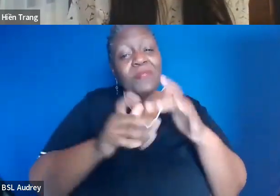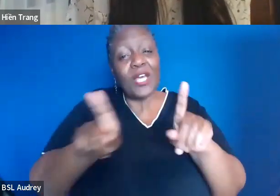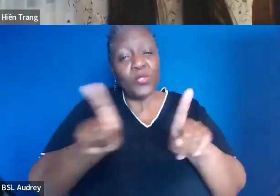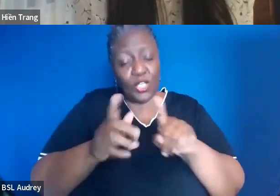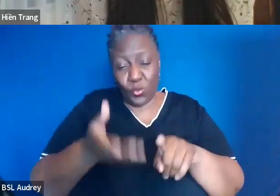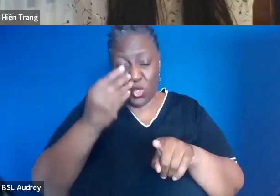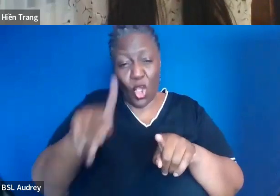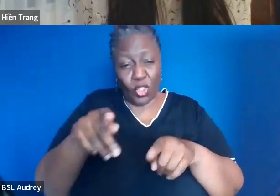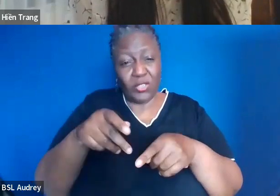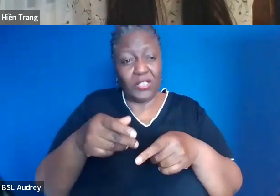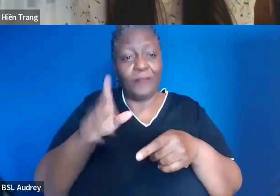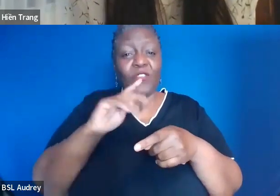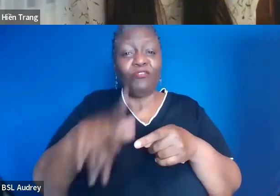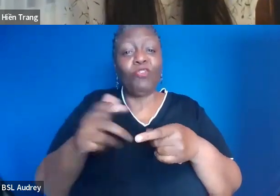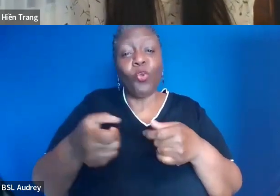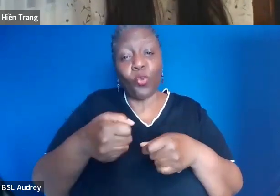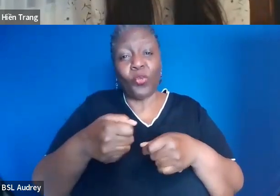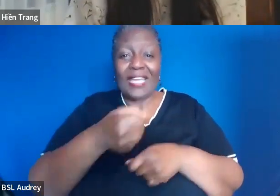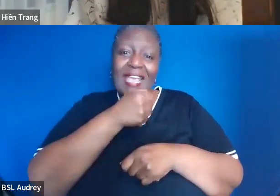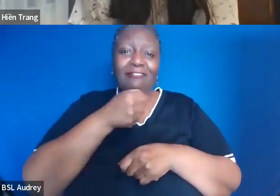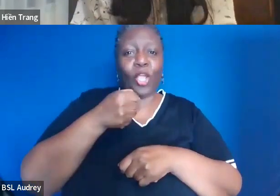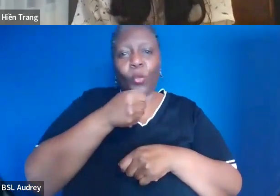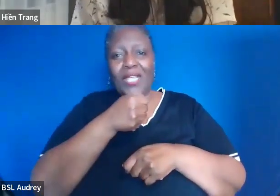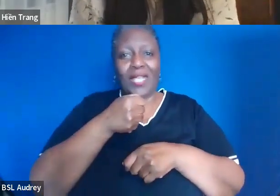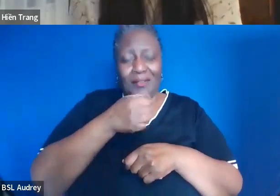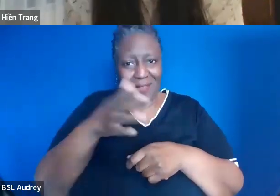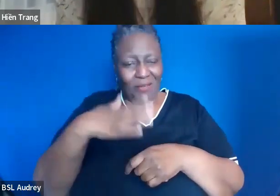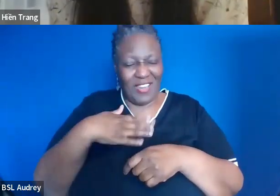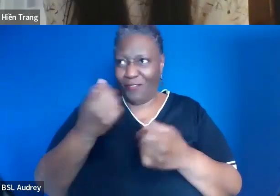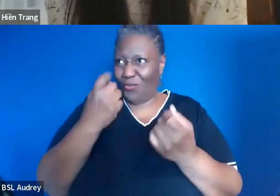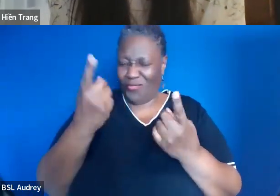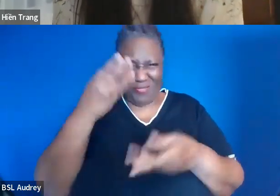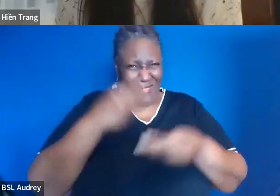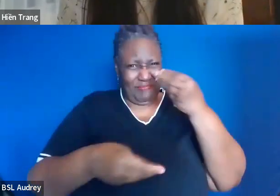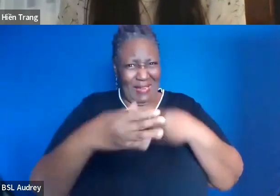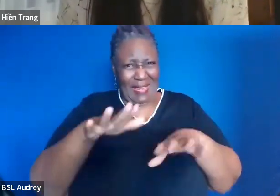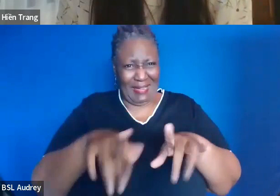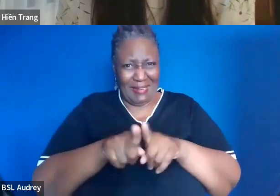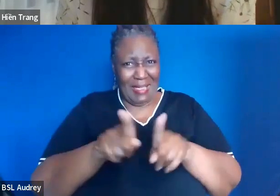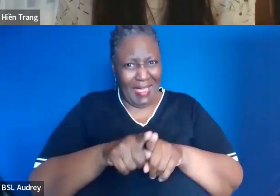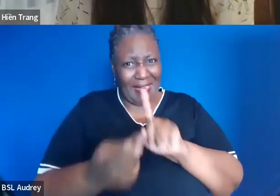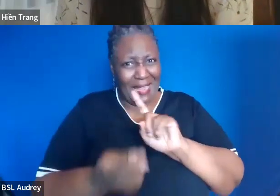Vietnamese through karaoke and I would love for you to elaborate and answer Angela's question